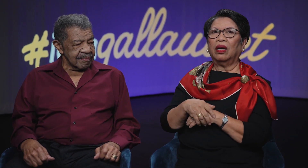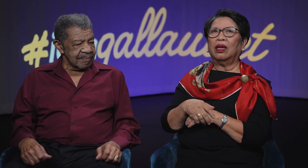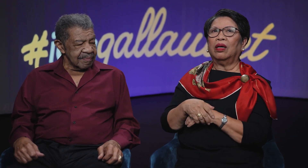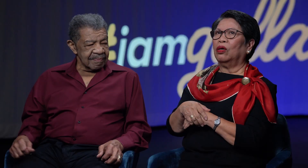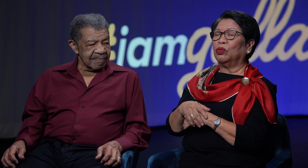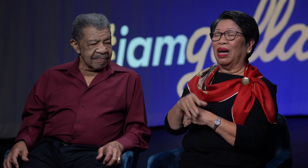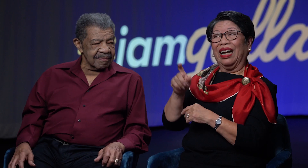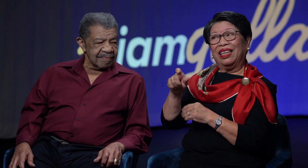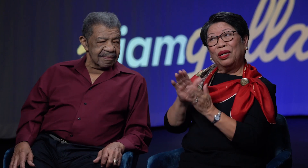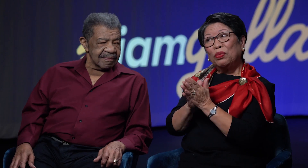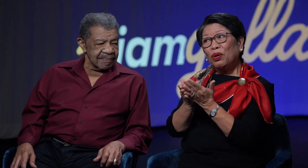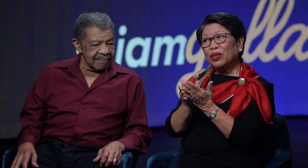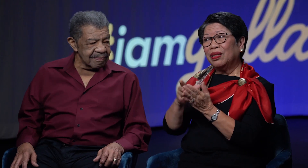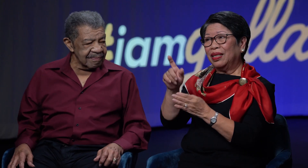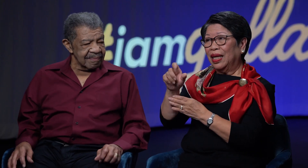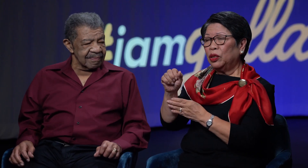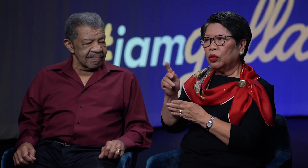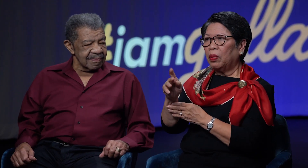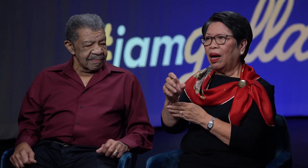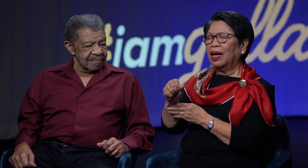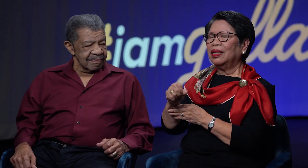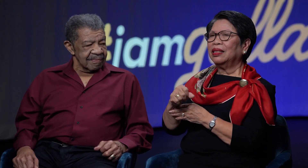and I needed books and supplies.